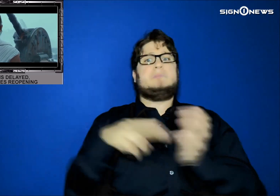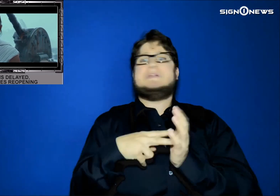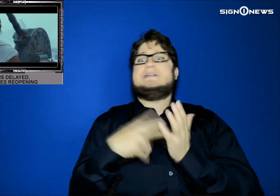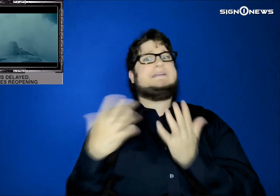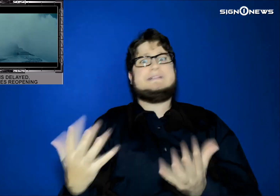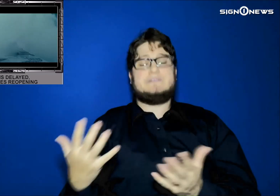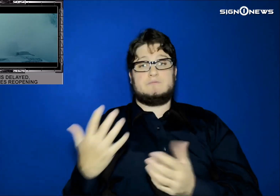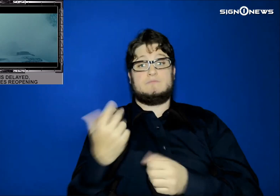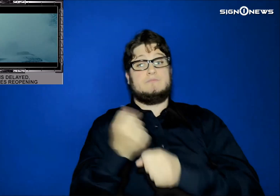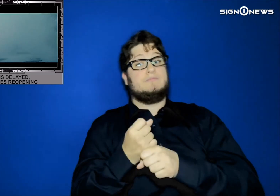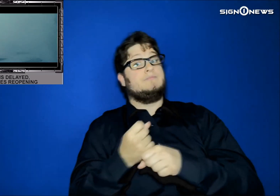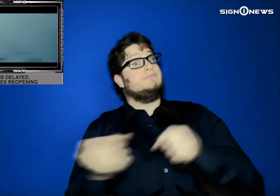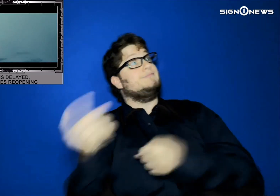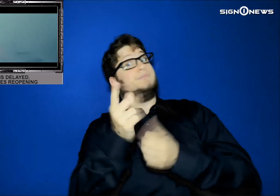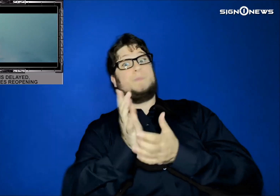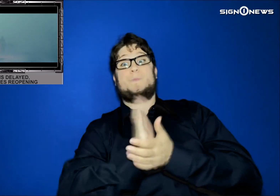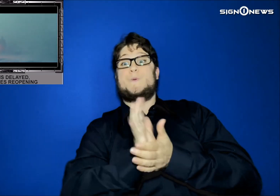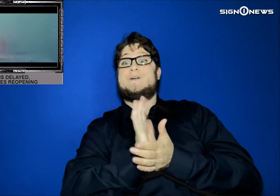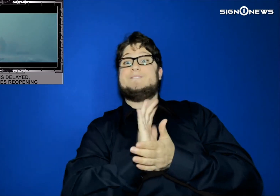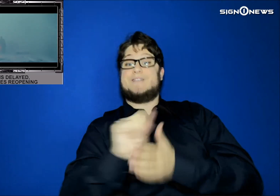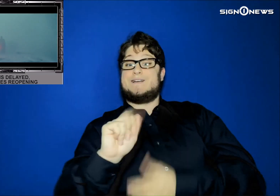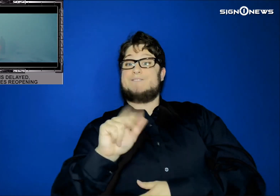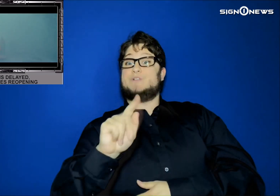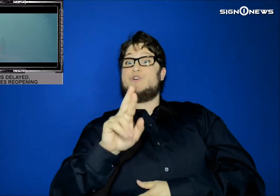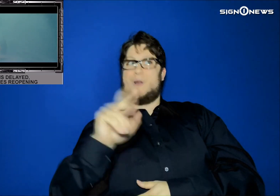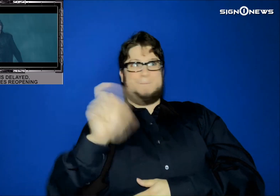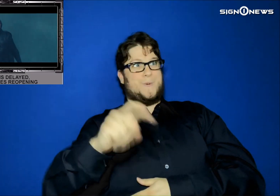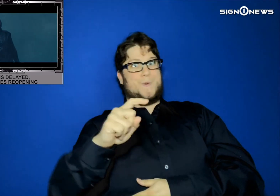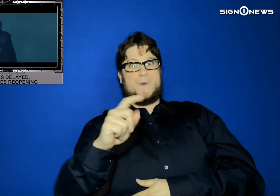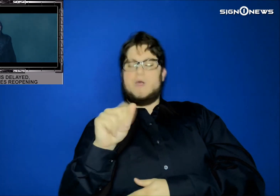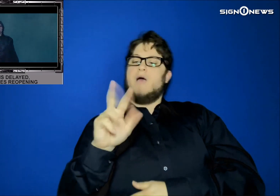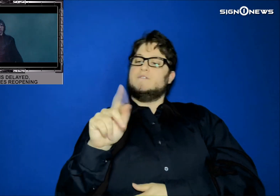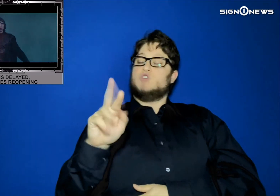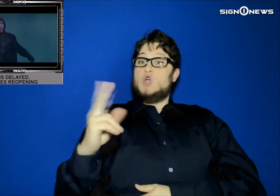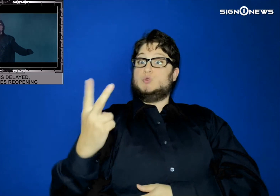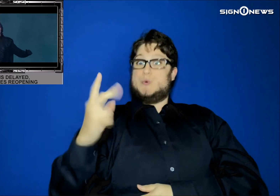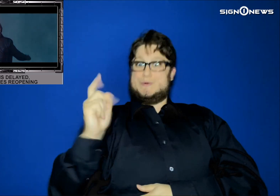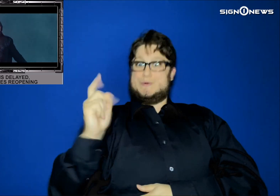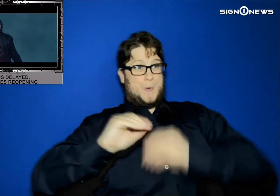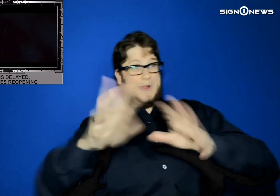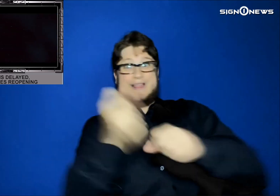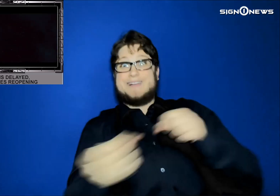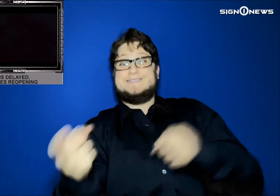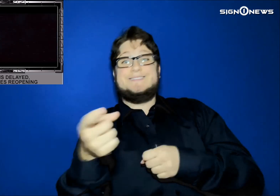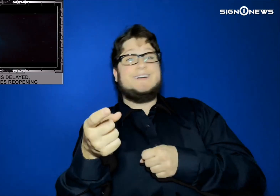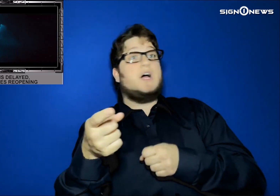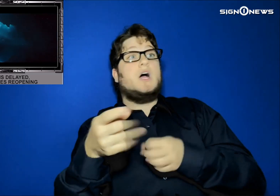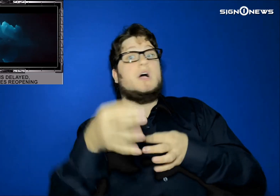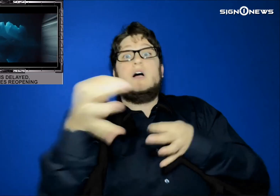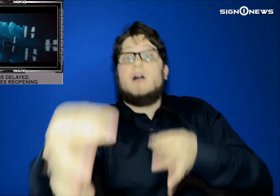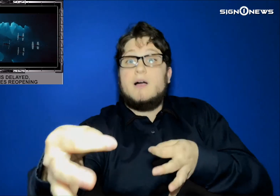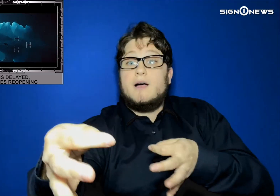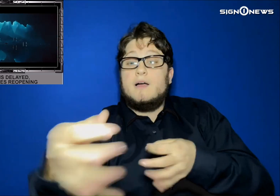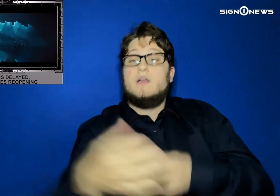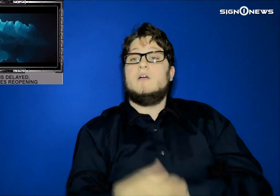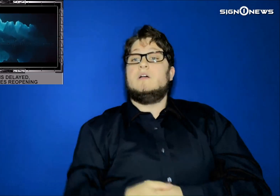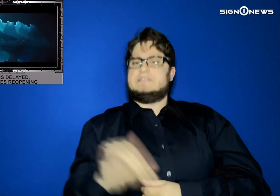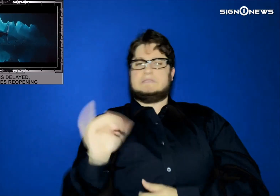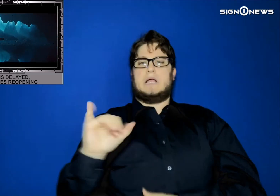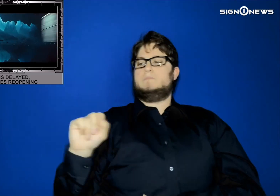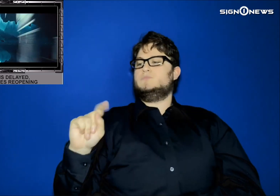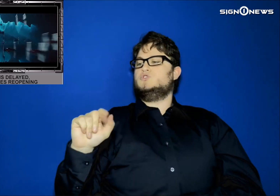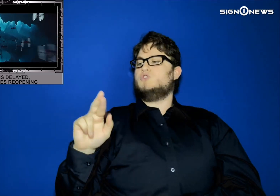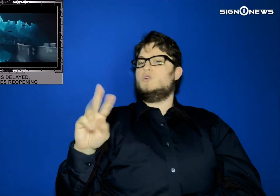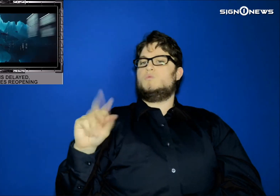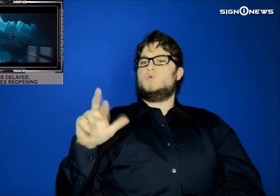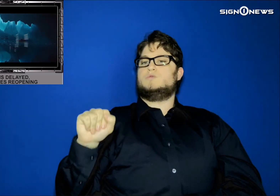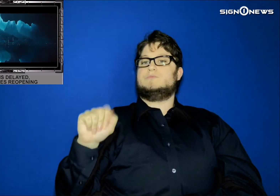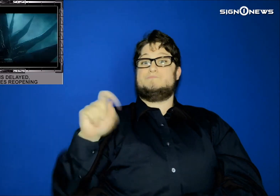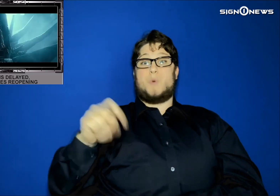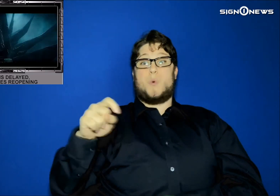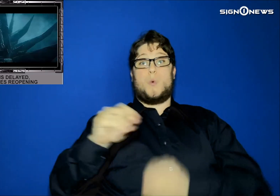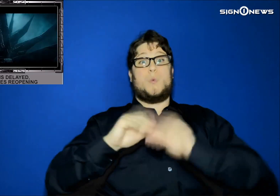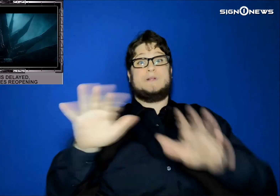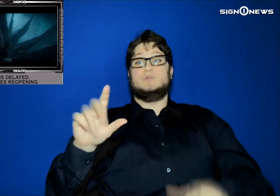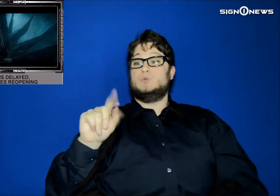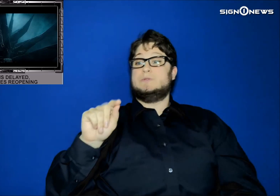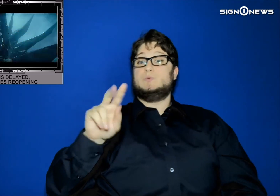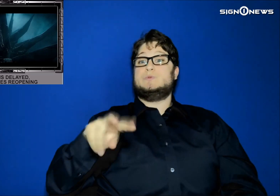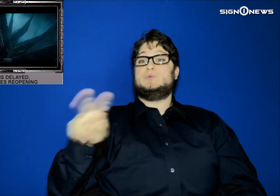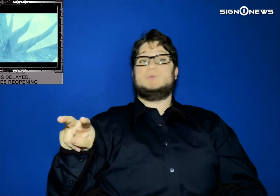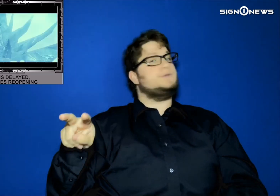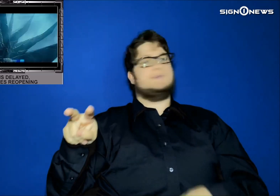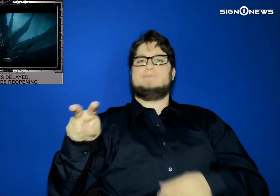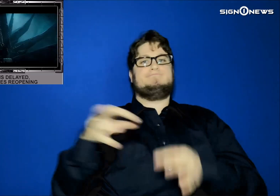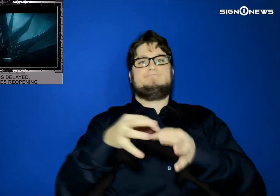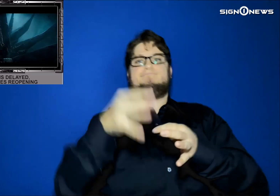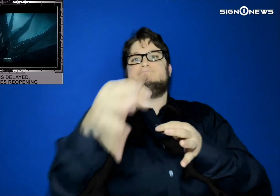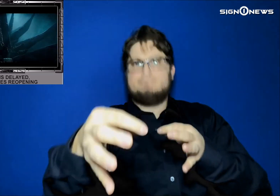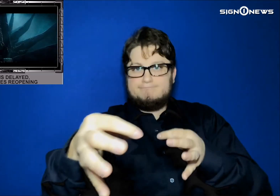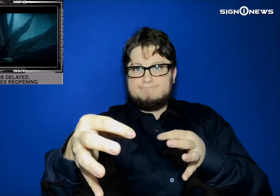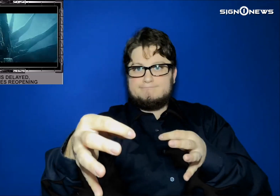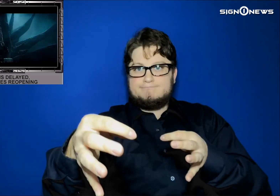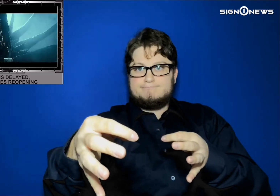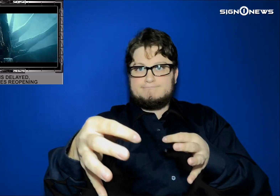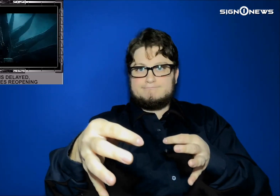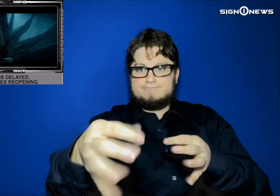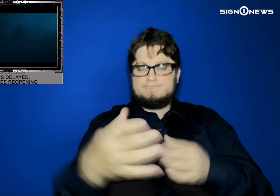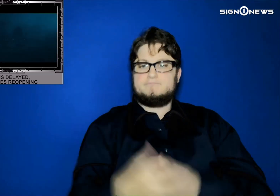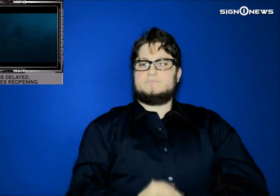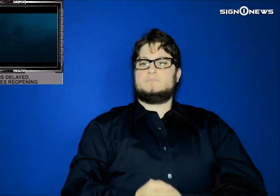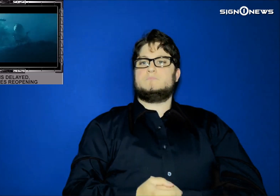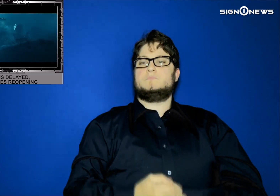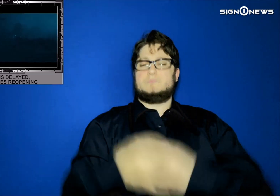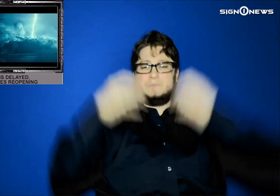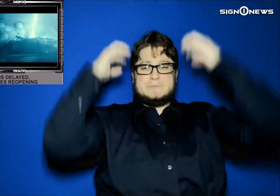That means there will be no "Avatar 2" next year or no new Star Wars films in 2022.